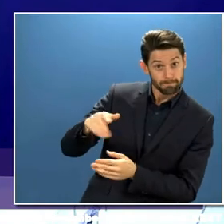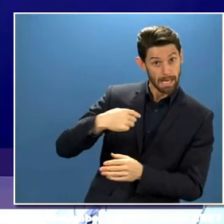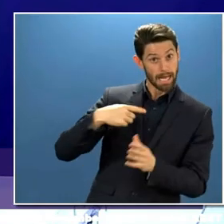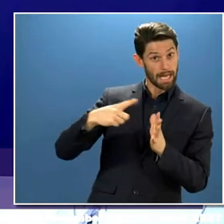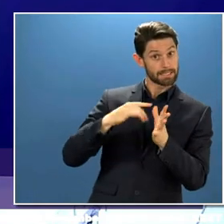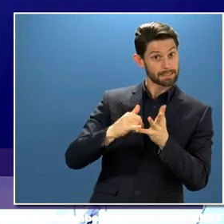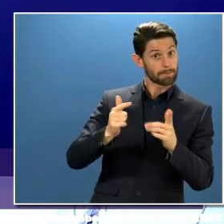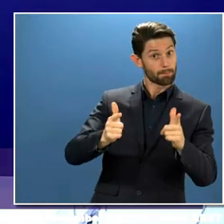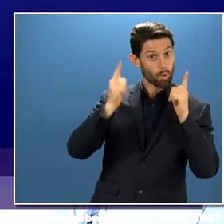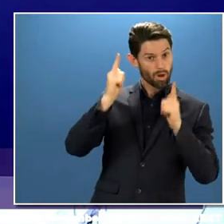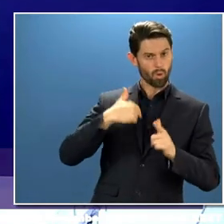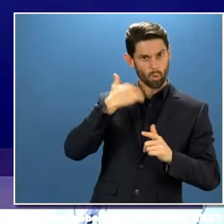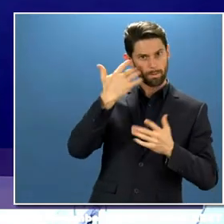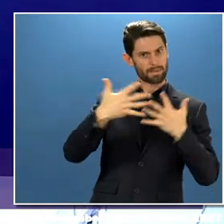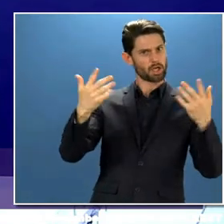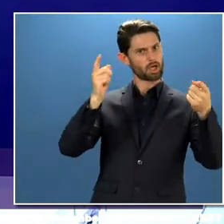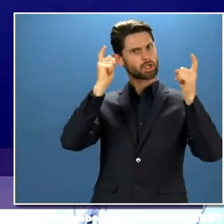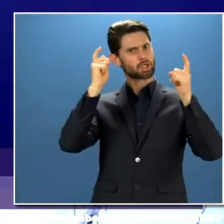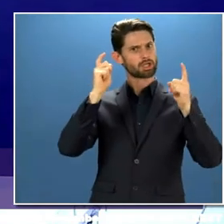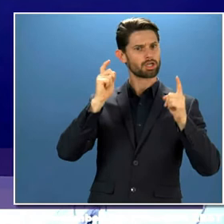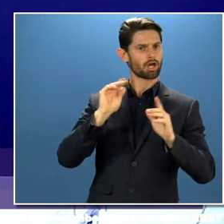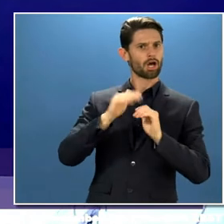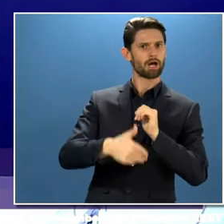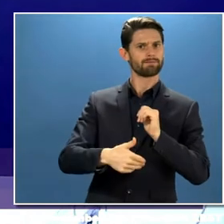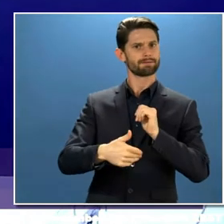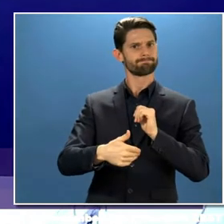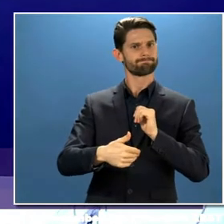unfair dismissal, work health and safety, public liability, even gender